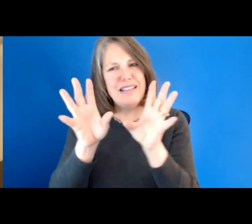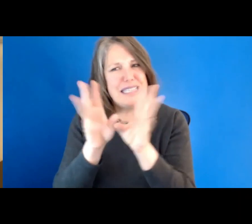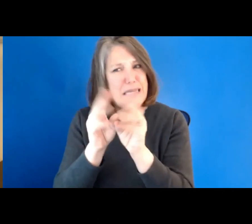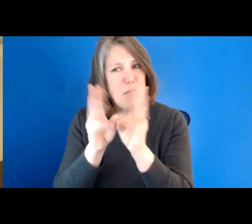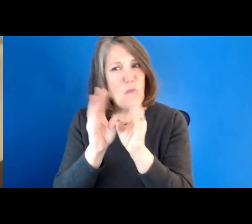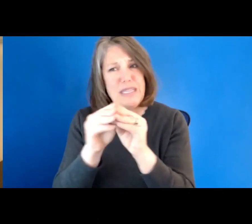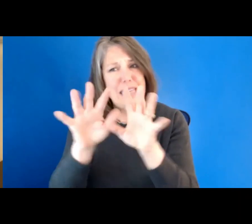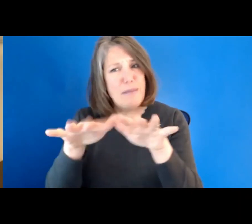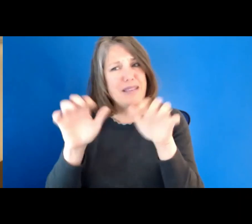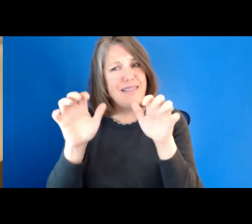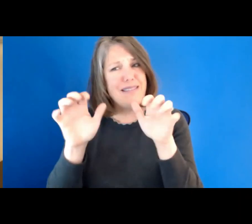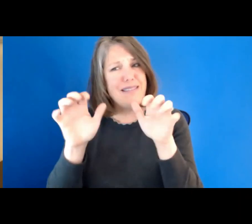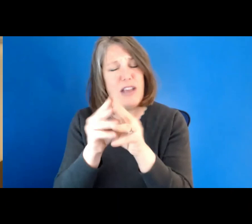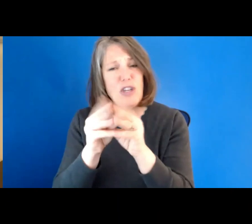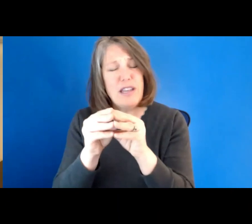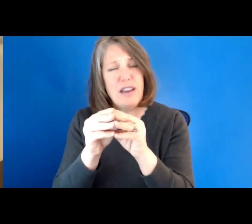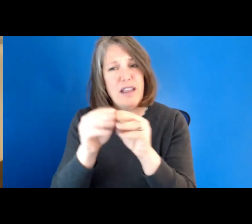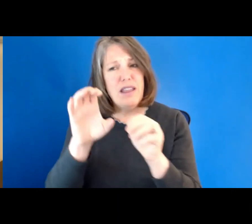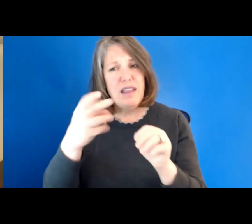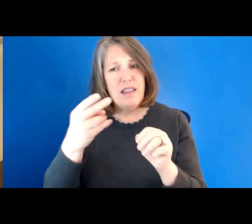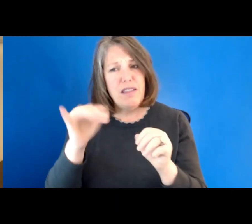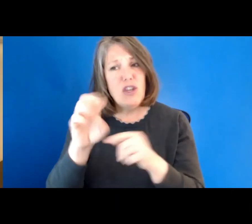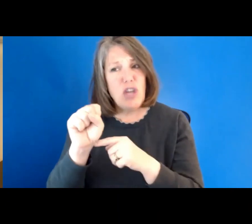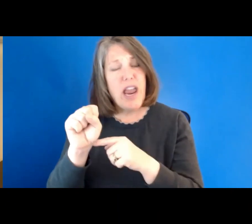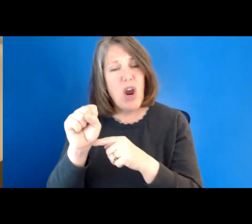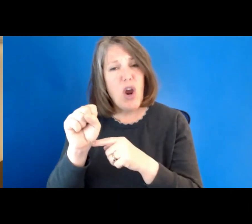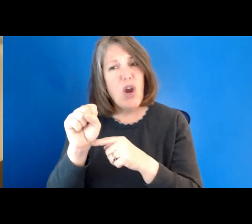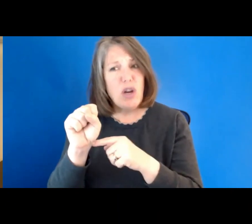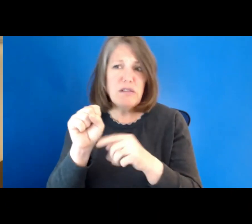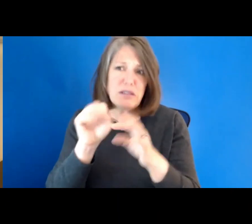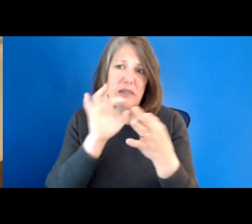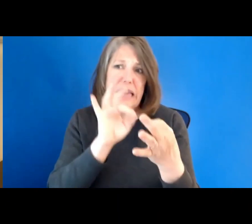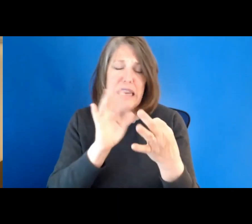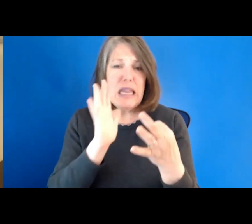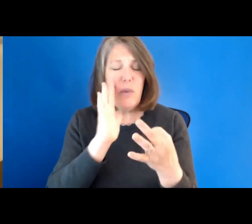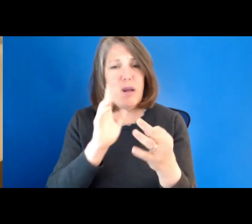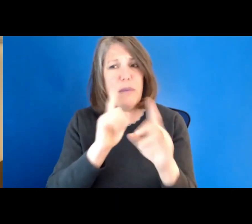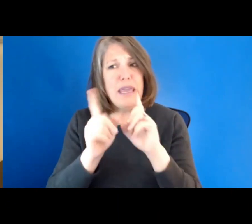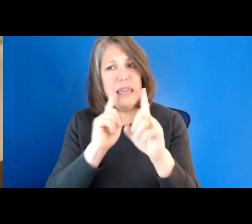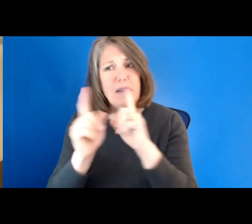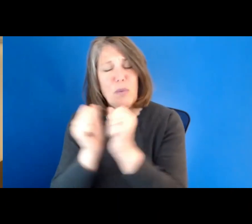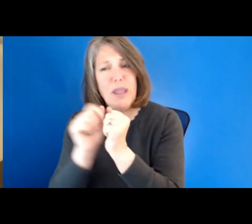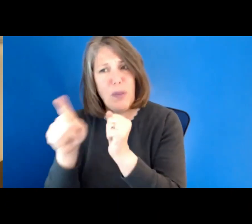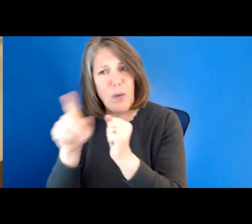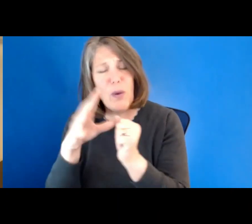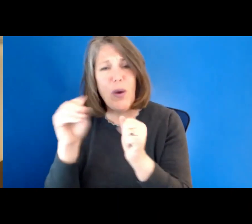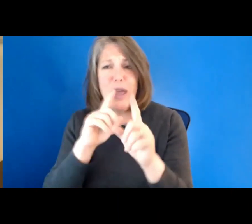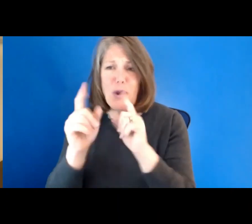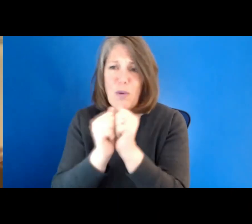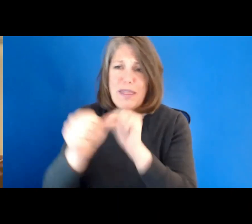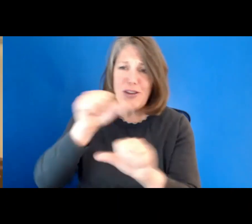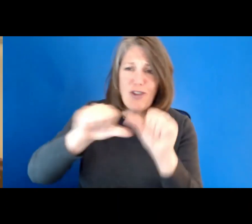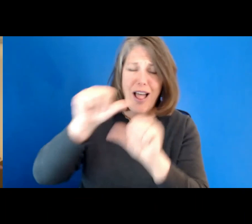17:41:48 The chairs, ideally, will be in communication with you and you with each other as you might